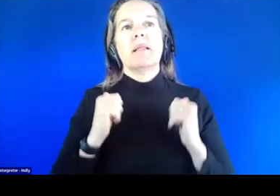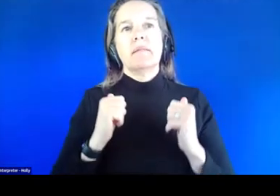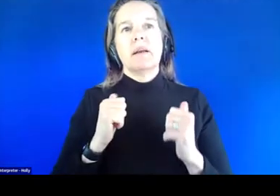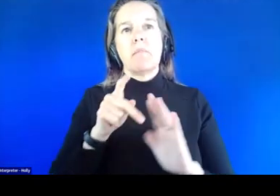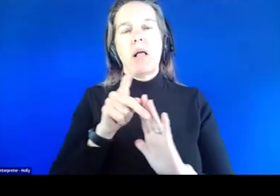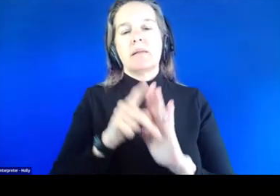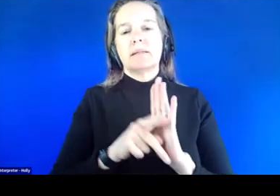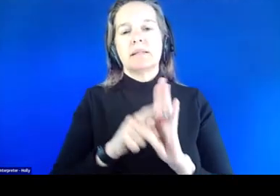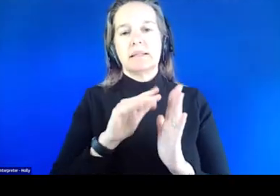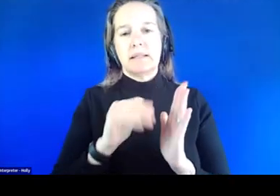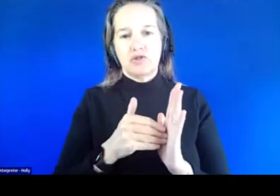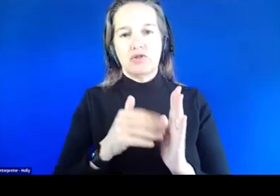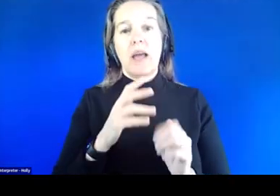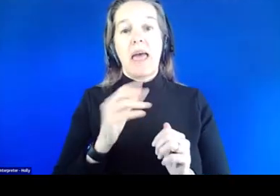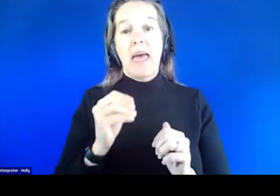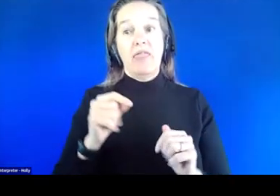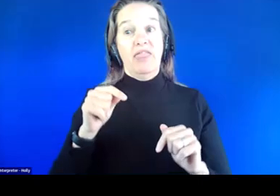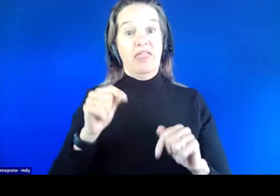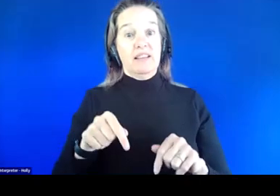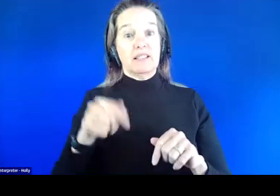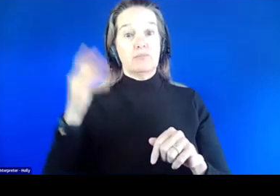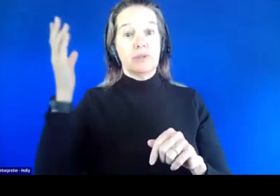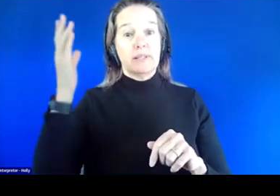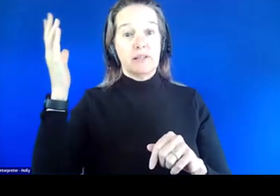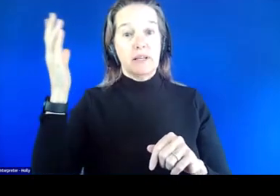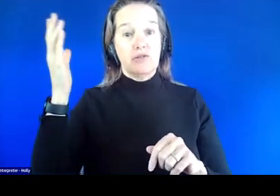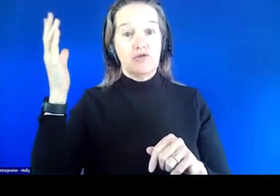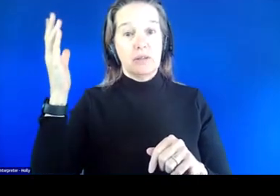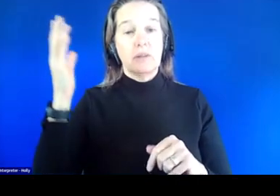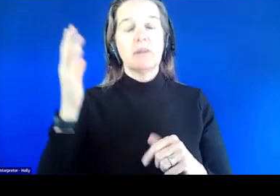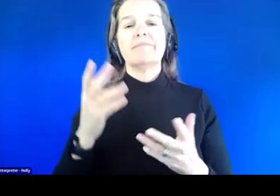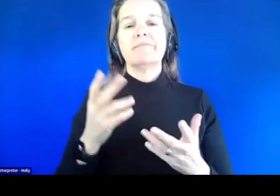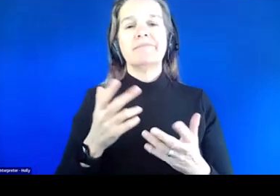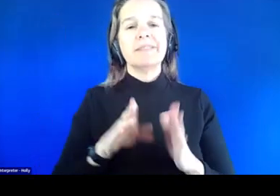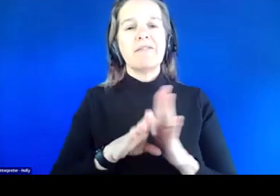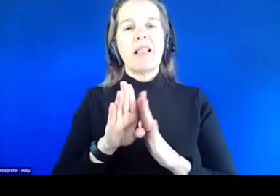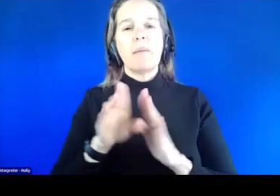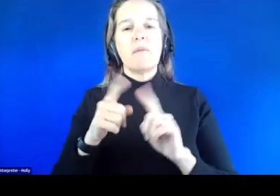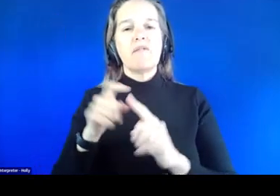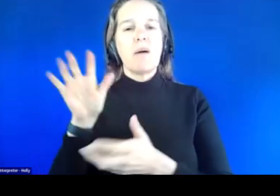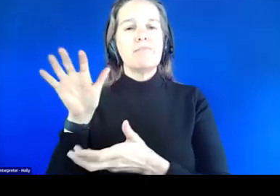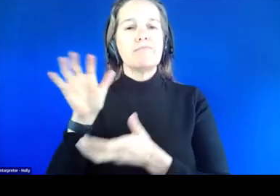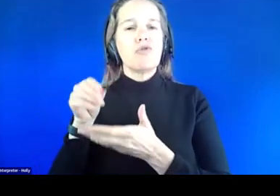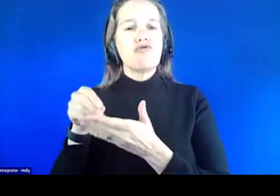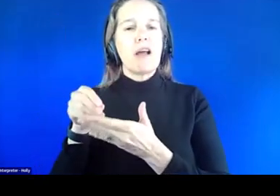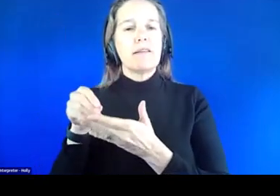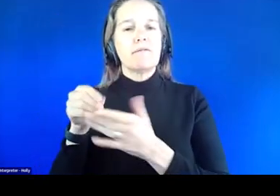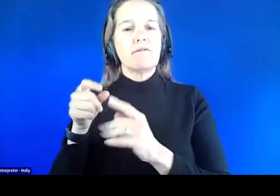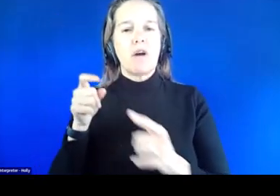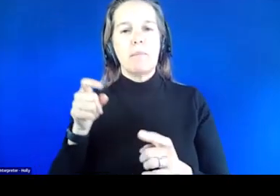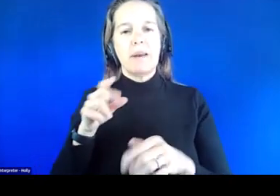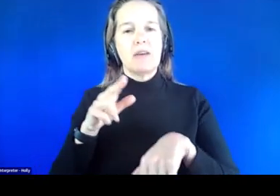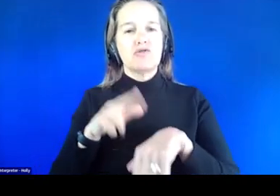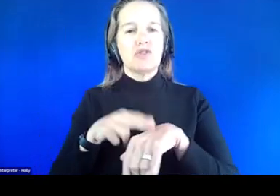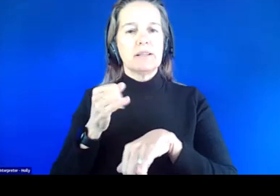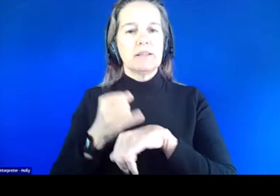contents of this presentation were developed under a grant from the National Institute on Disability